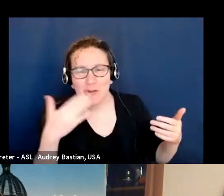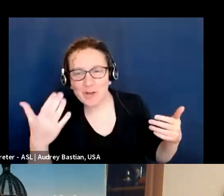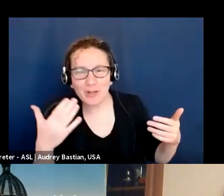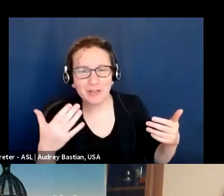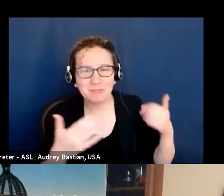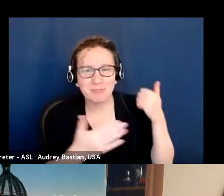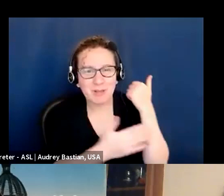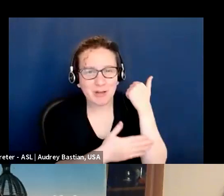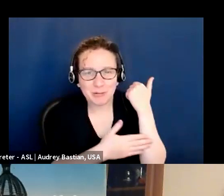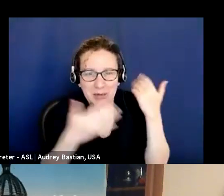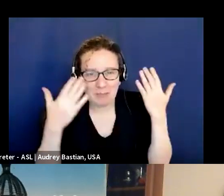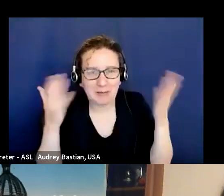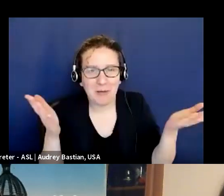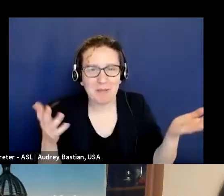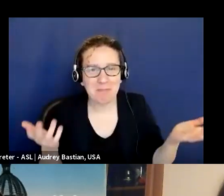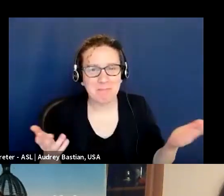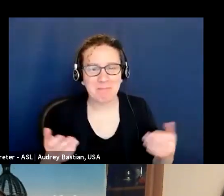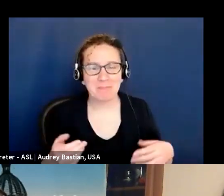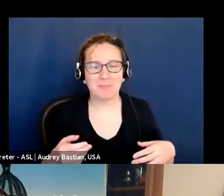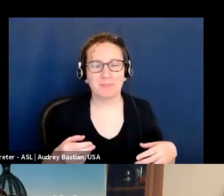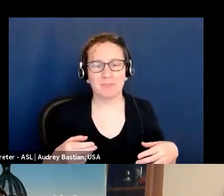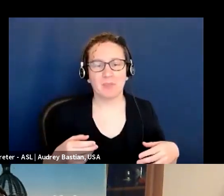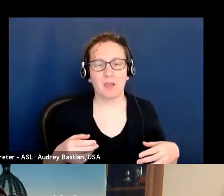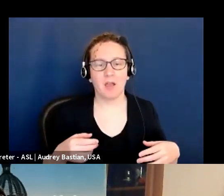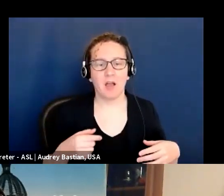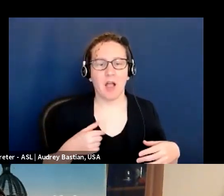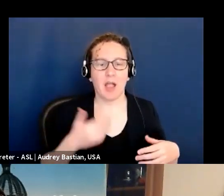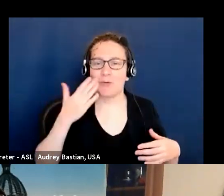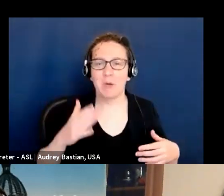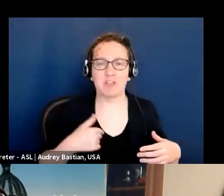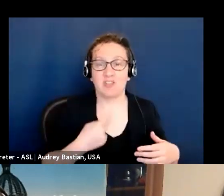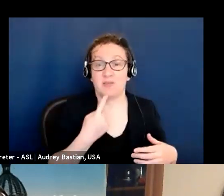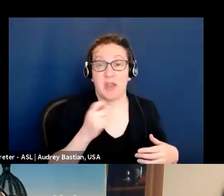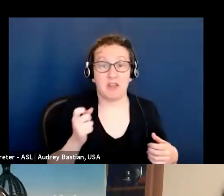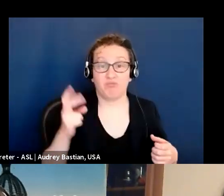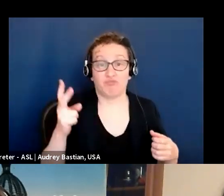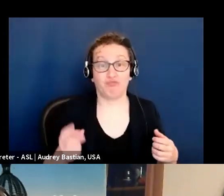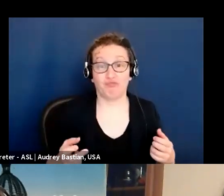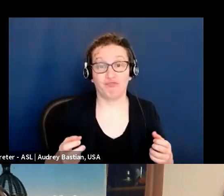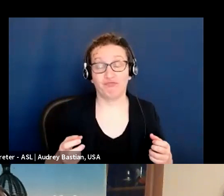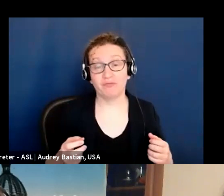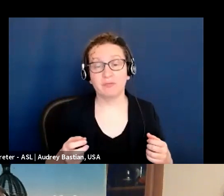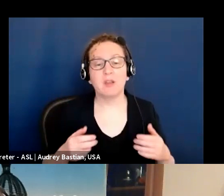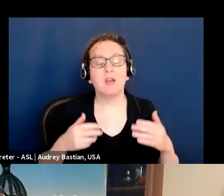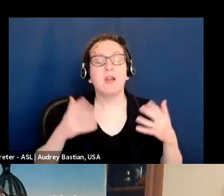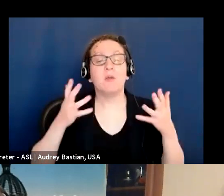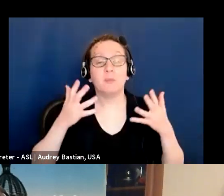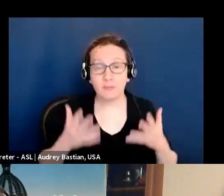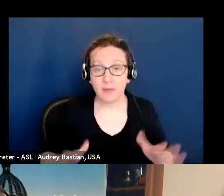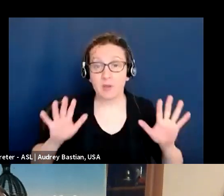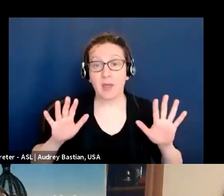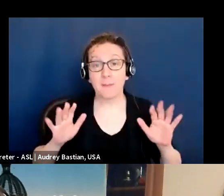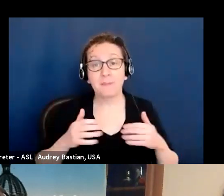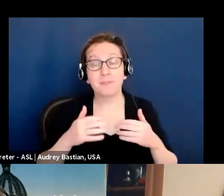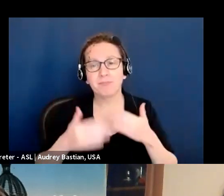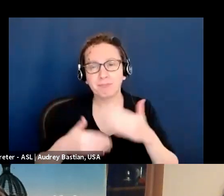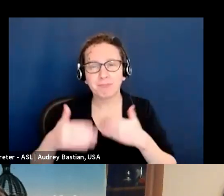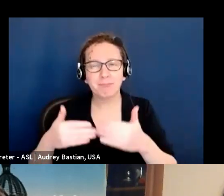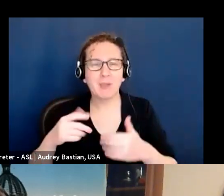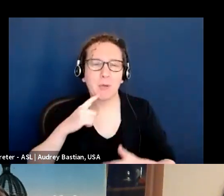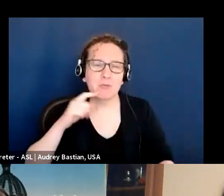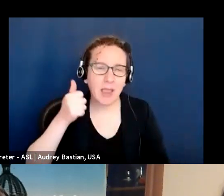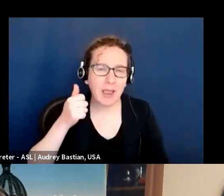was and stuff like that. But I don't know. After that you know when I got like ten, 11 years old,